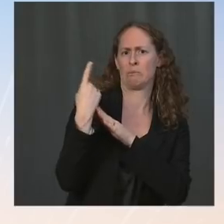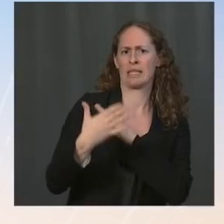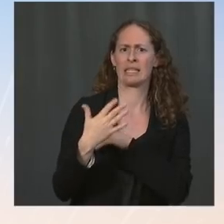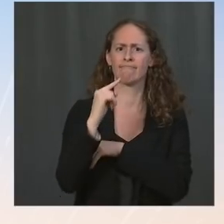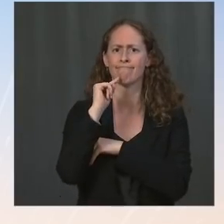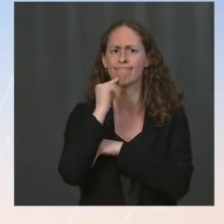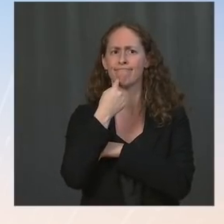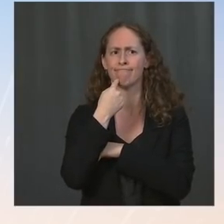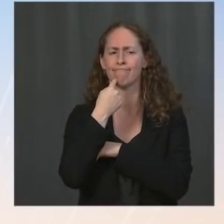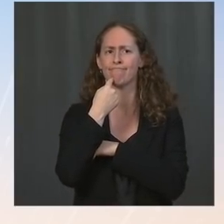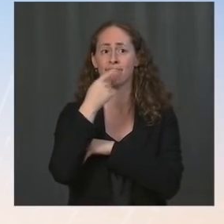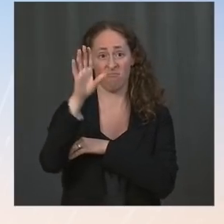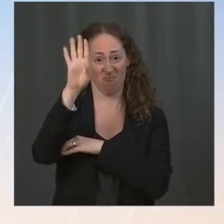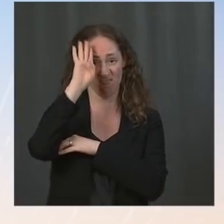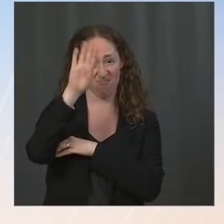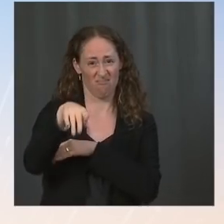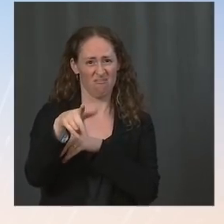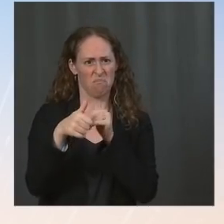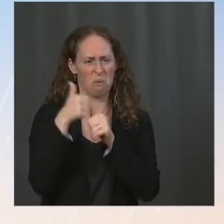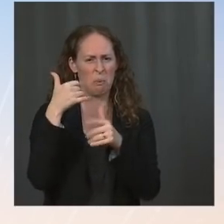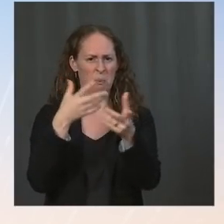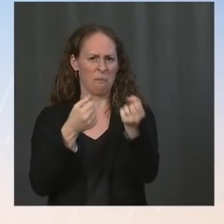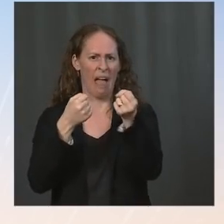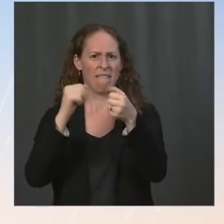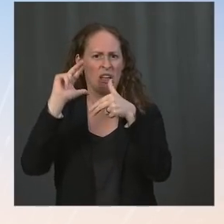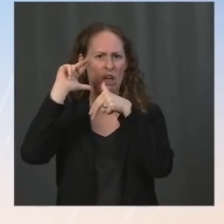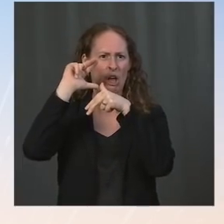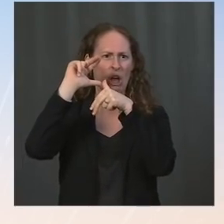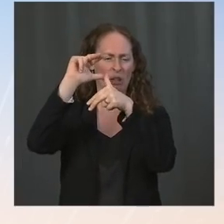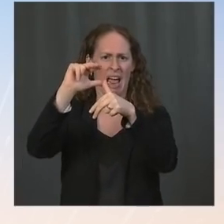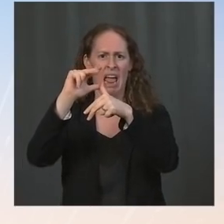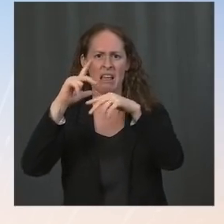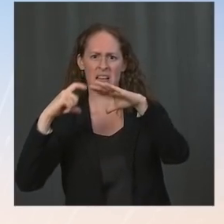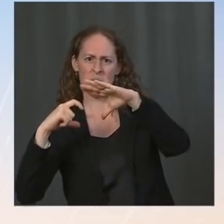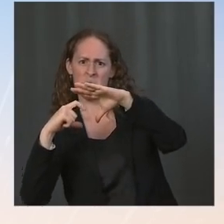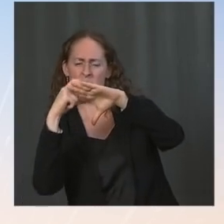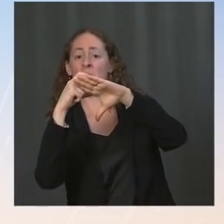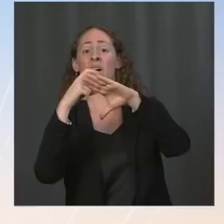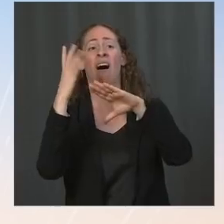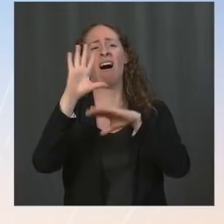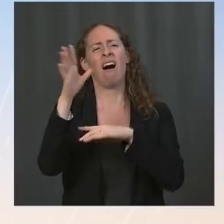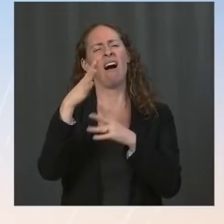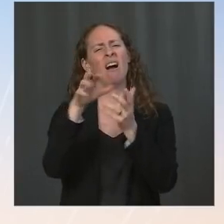And as expected, early reports suggest catastrophic damage in a number of areas along the Gulf Coast.